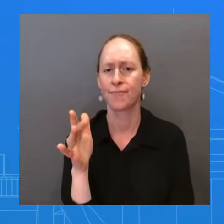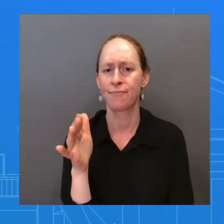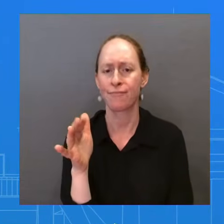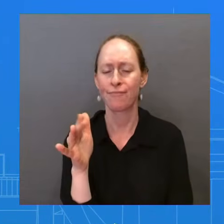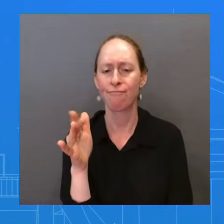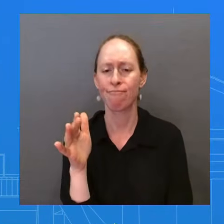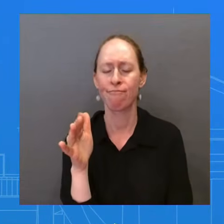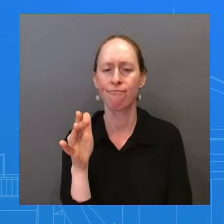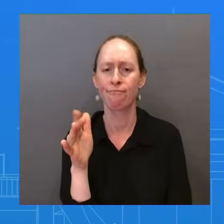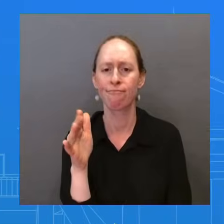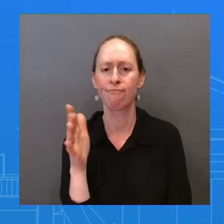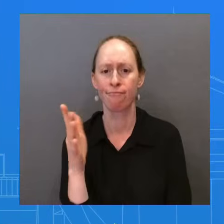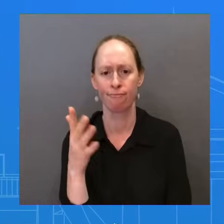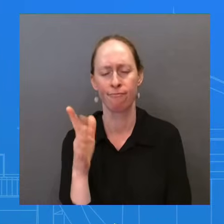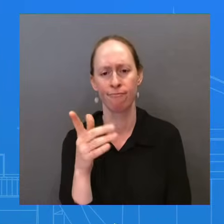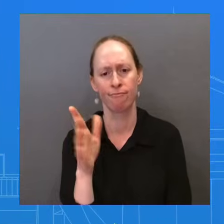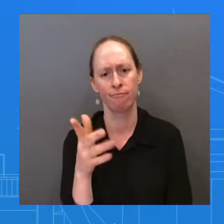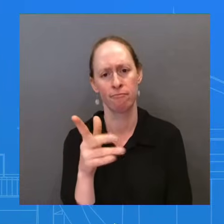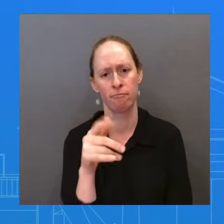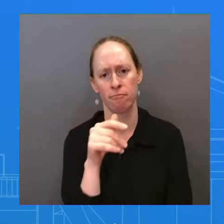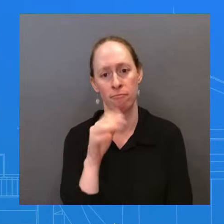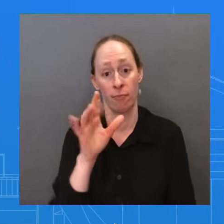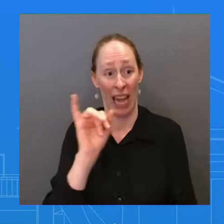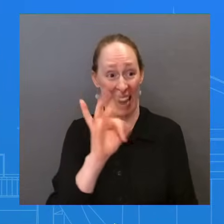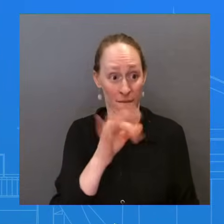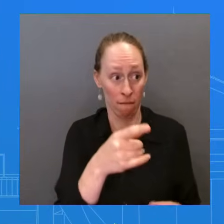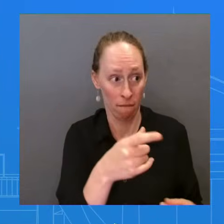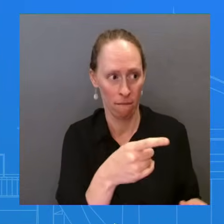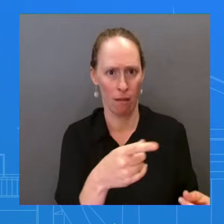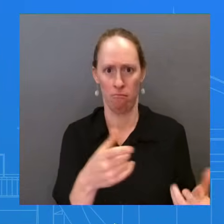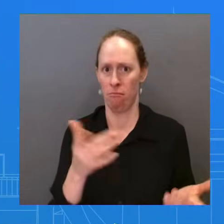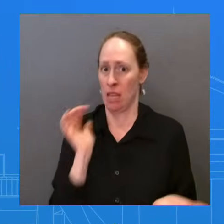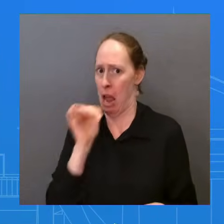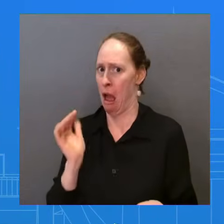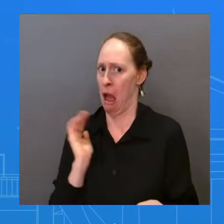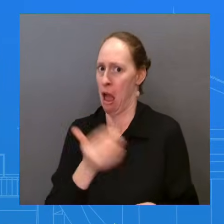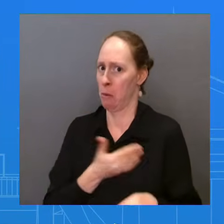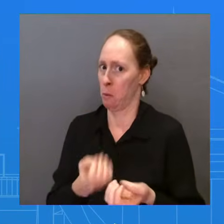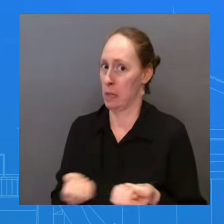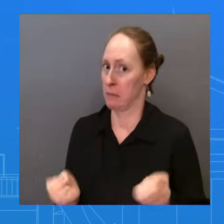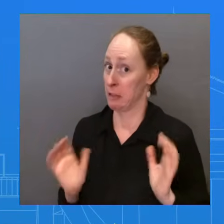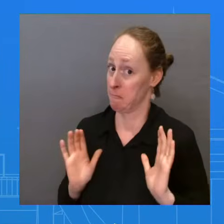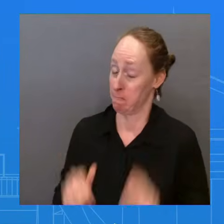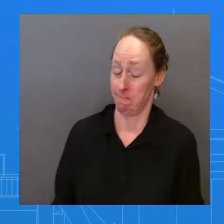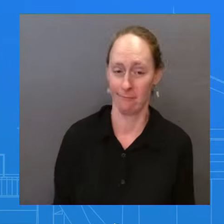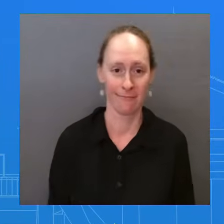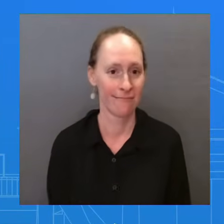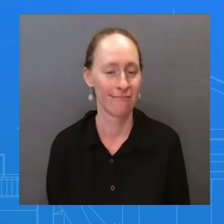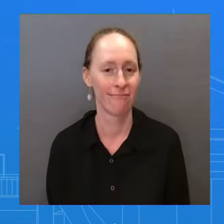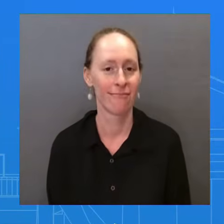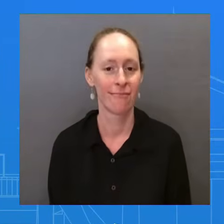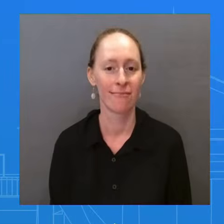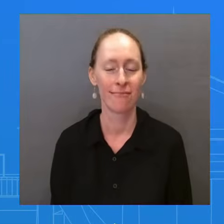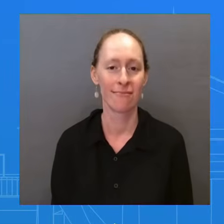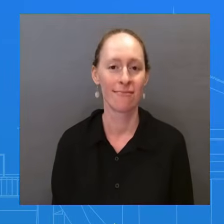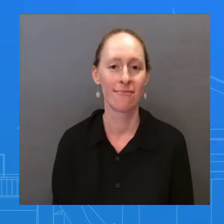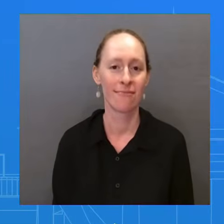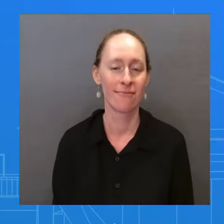The Press: And the President said recently that he has a flat assurance from Zelenskyy not to use the F-16s that we're providing, you know, in Russian territory.